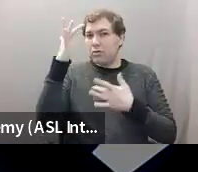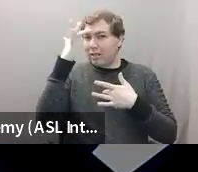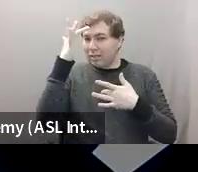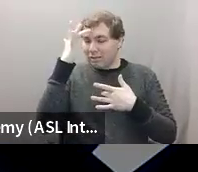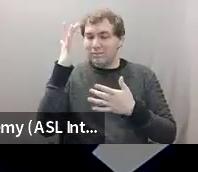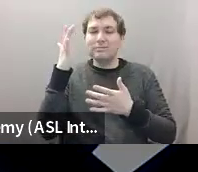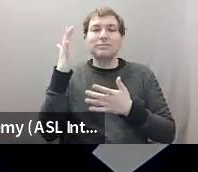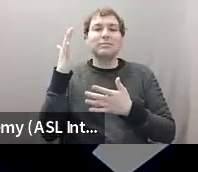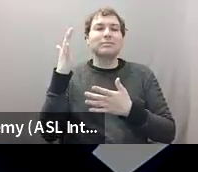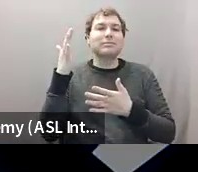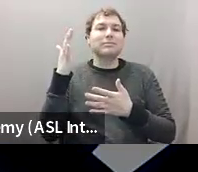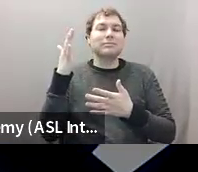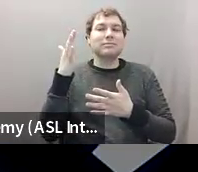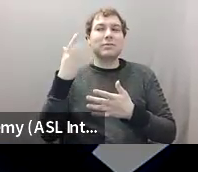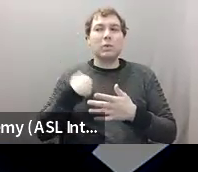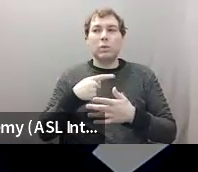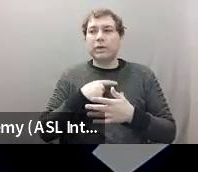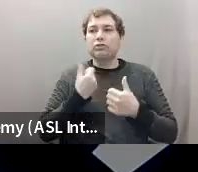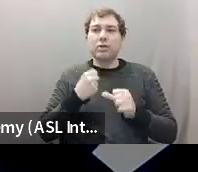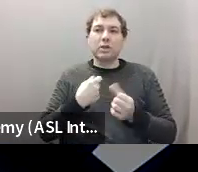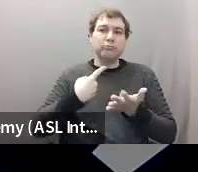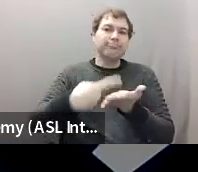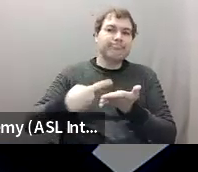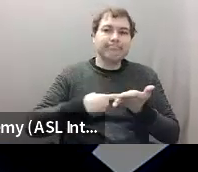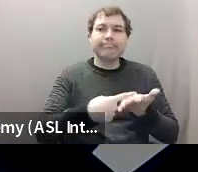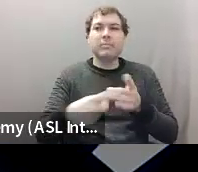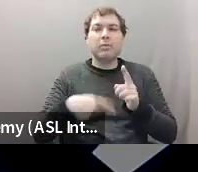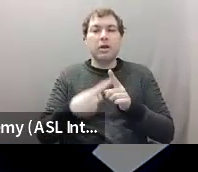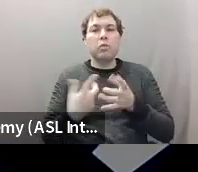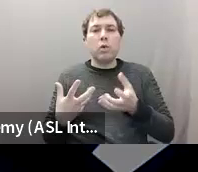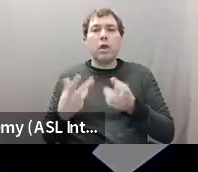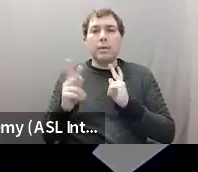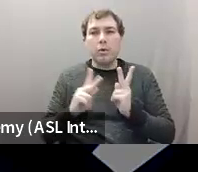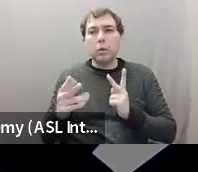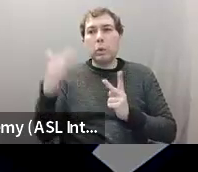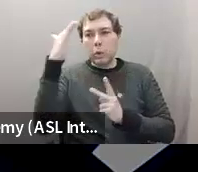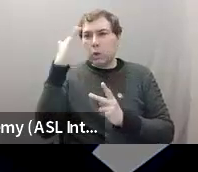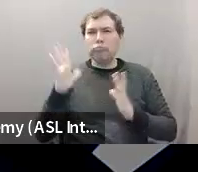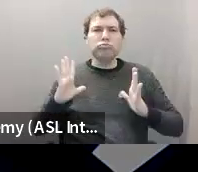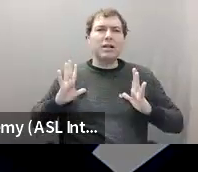Jen Hawkinson: it. We are trying to talk about it. We want people to know that it's okay to talk about.